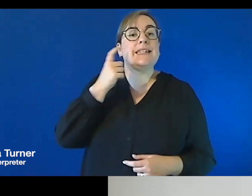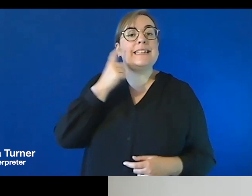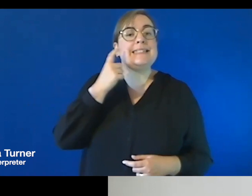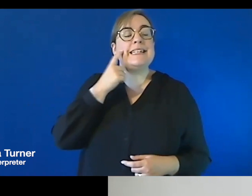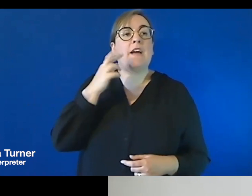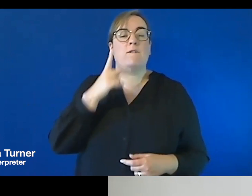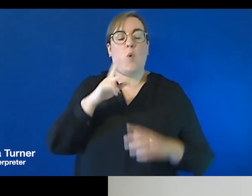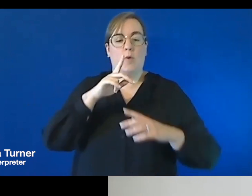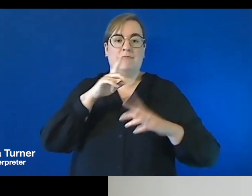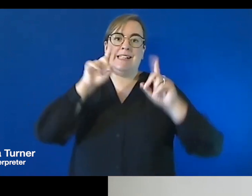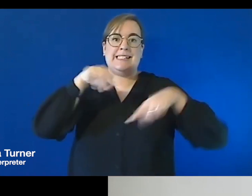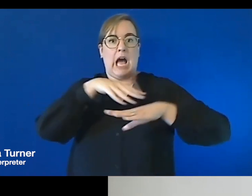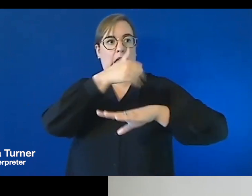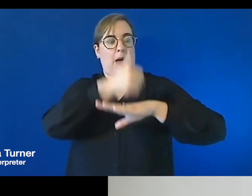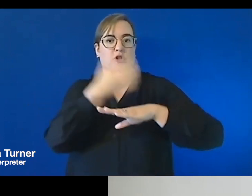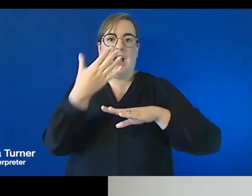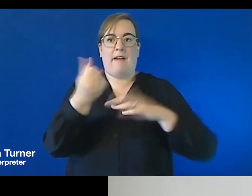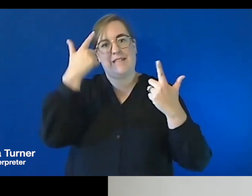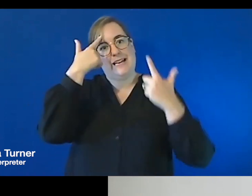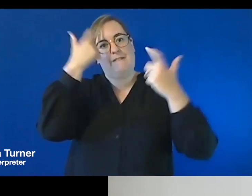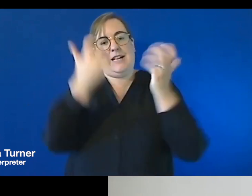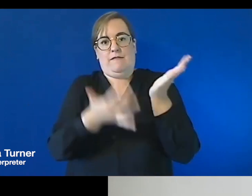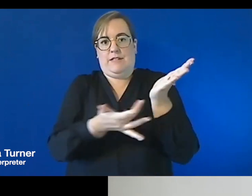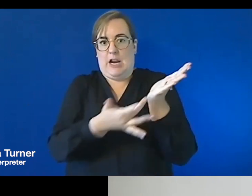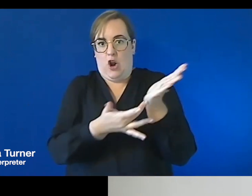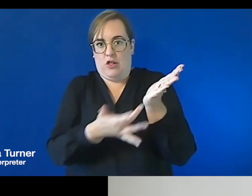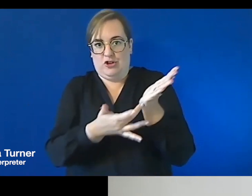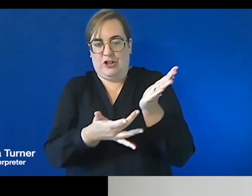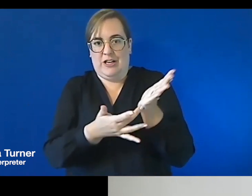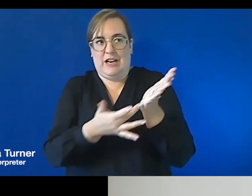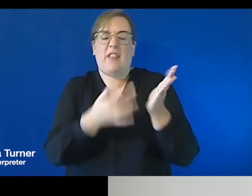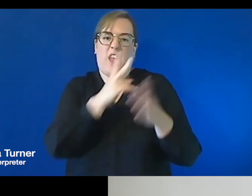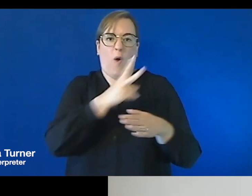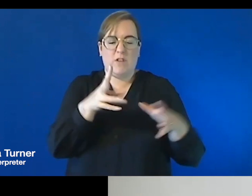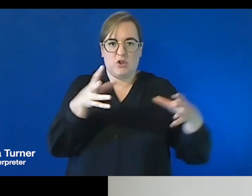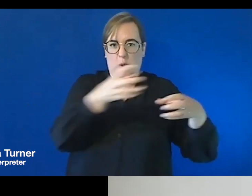they're at the beginning of their business journey and they're often smaller. What are your, like,